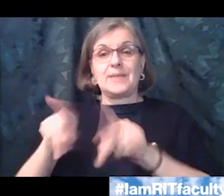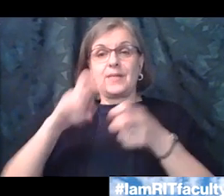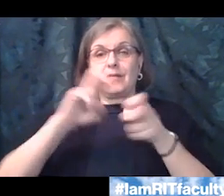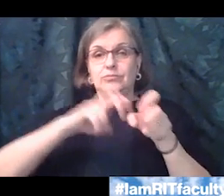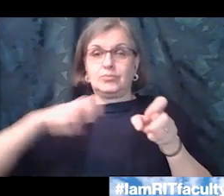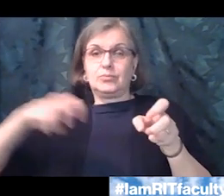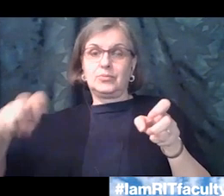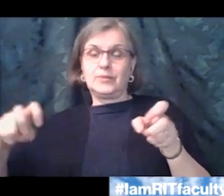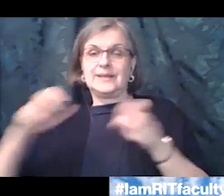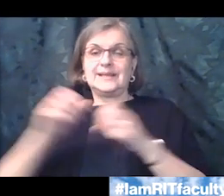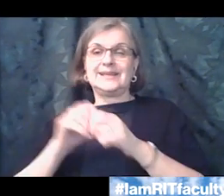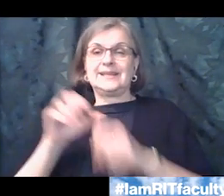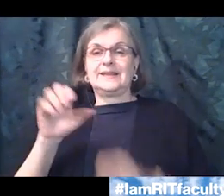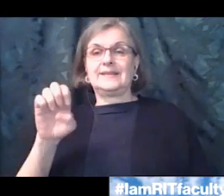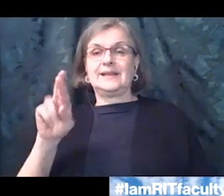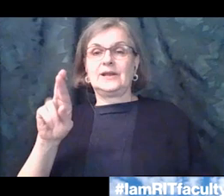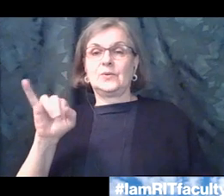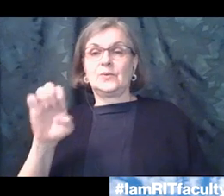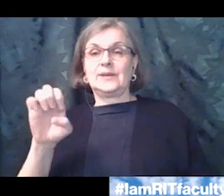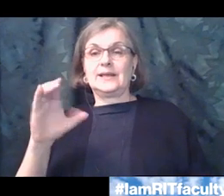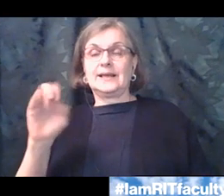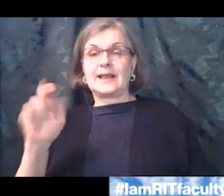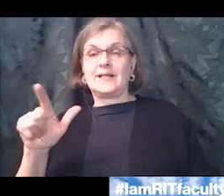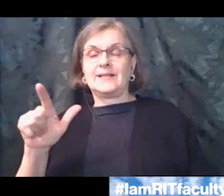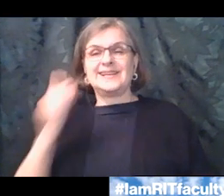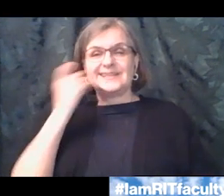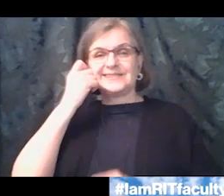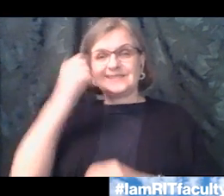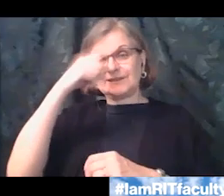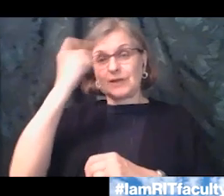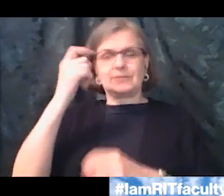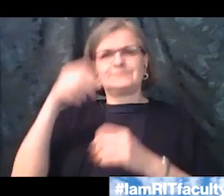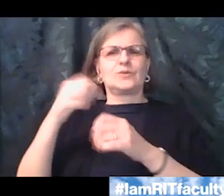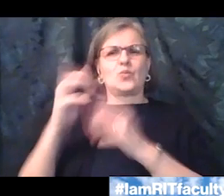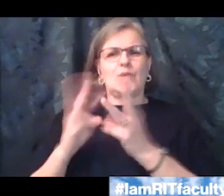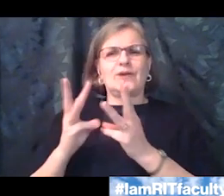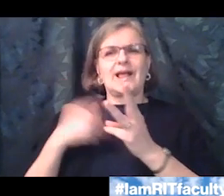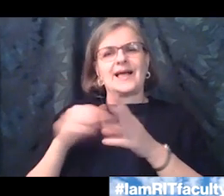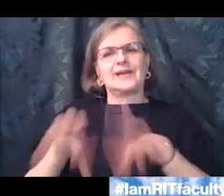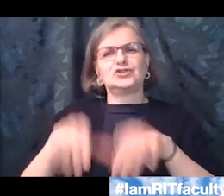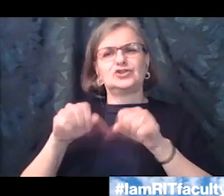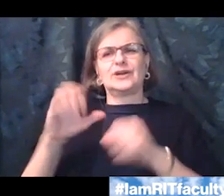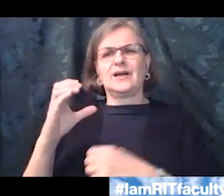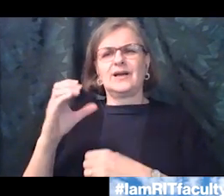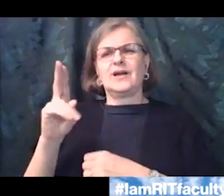And this past winter I took curling classes to embrace the winter. So there's always something happening in Rochester,